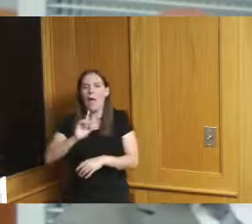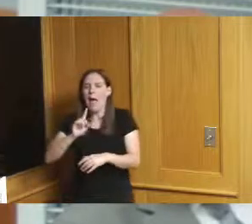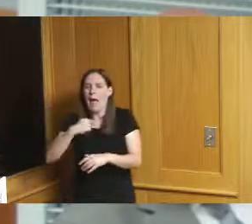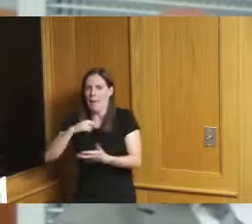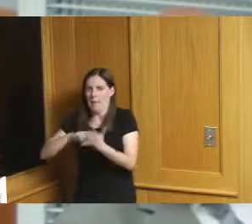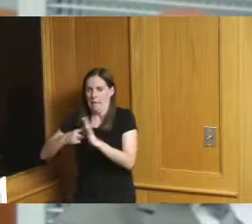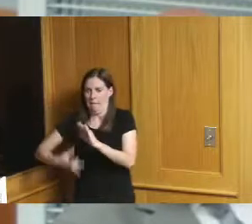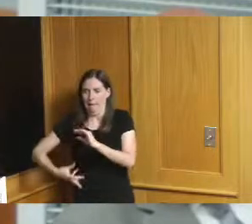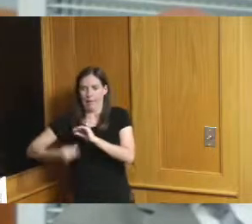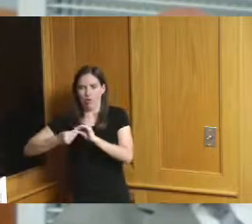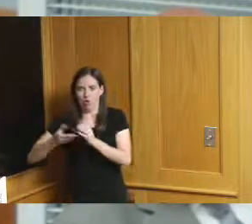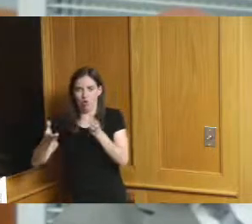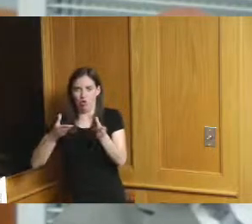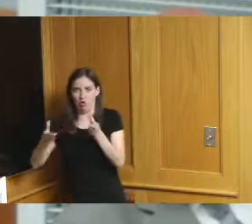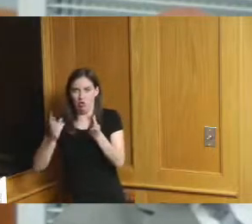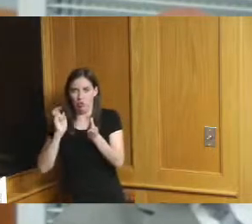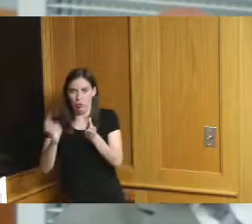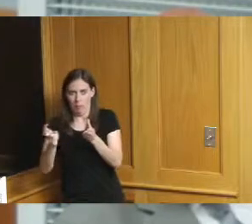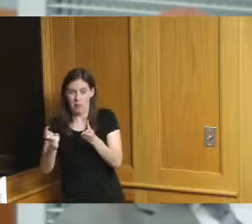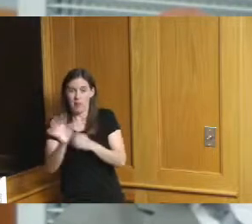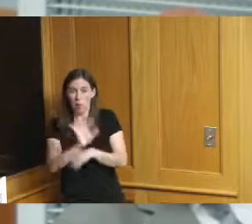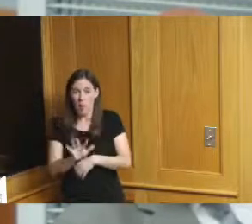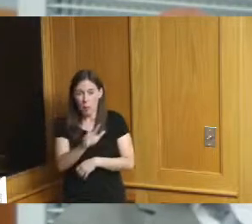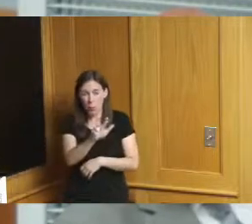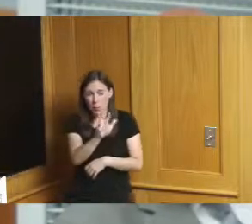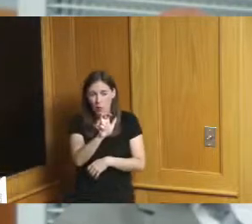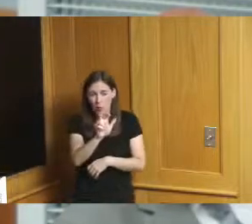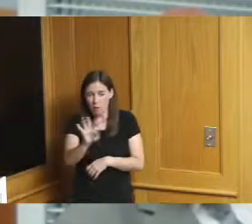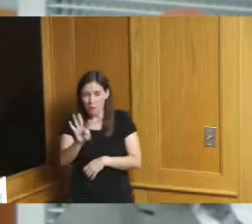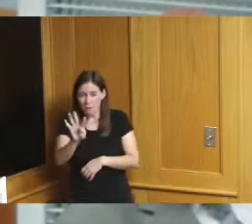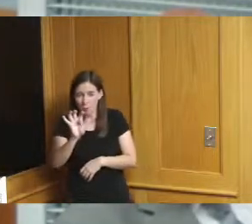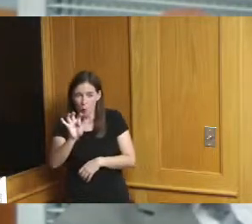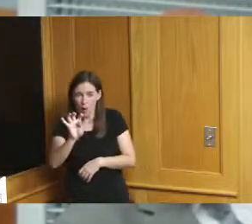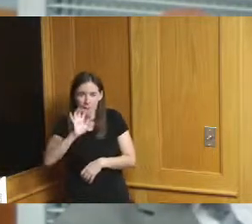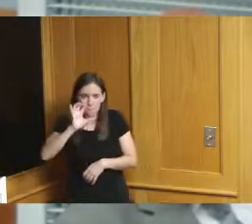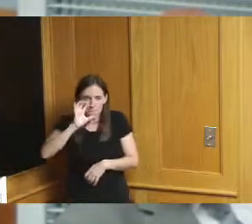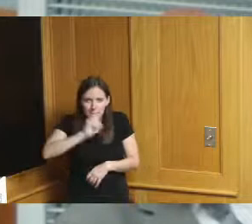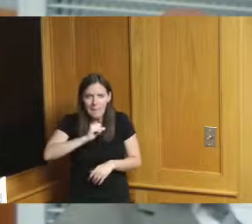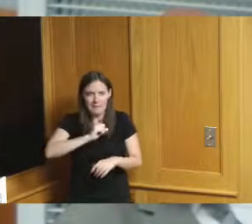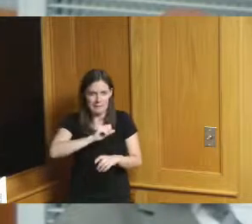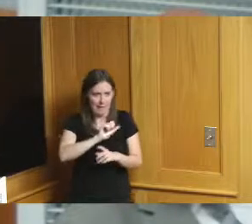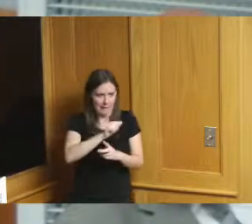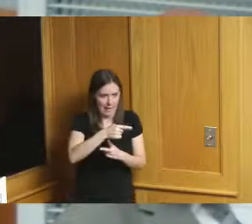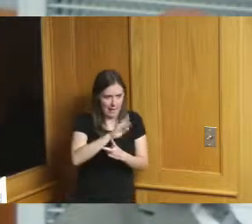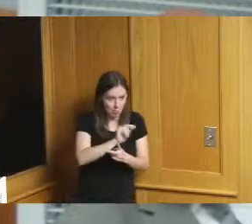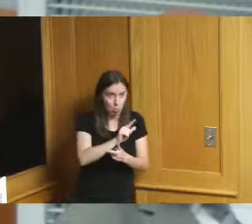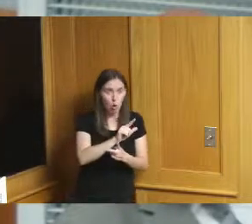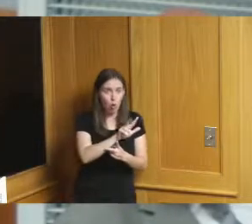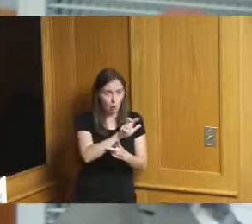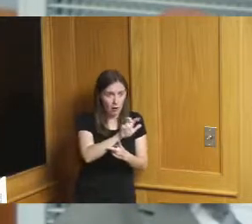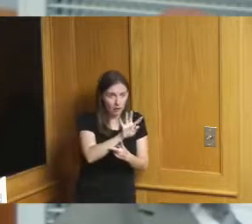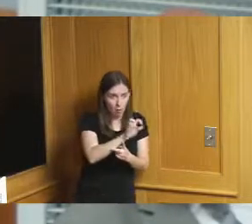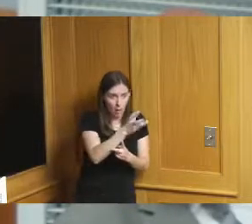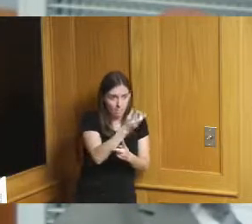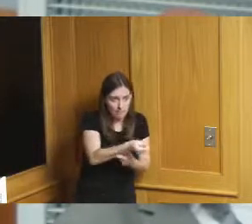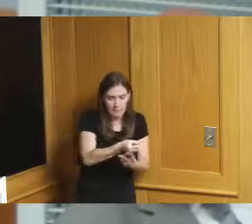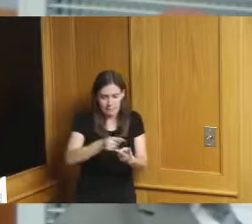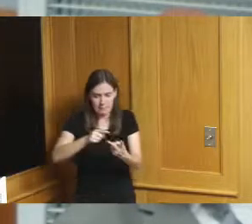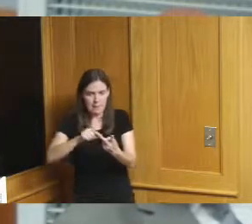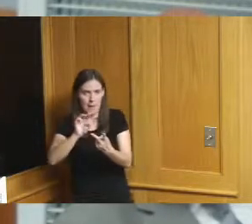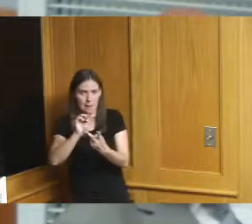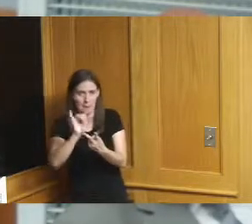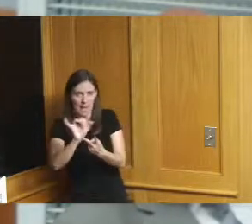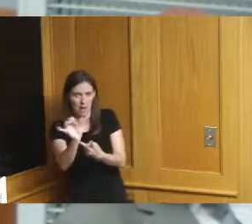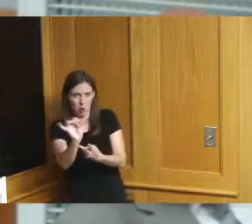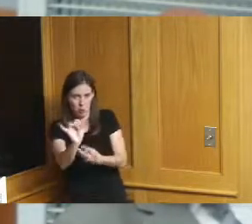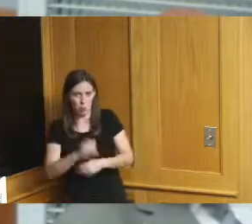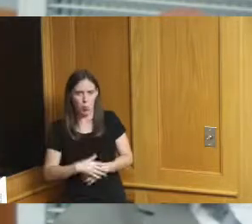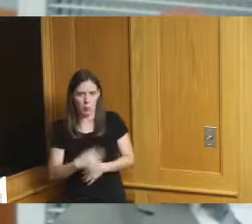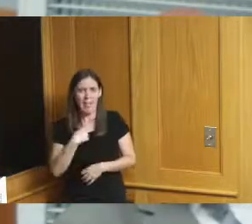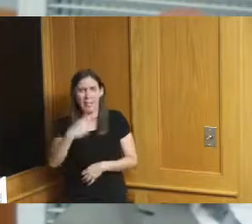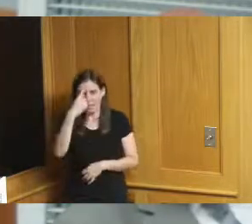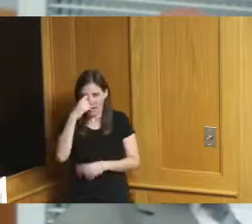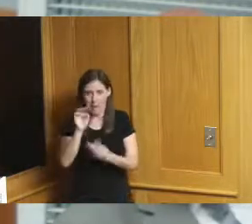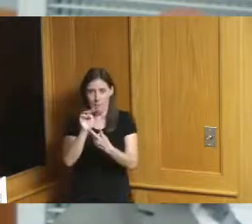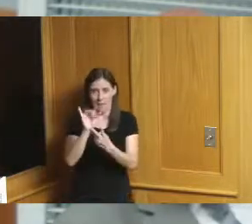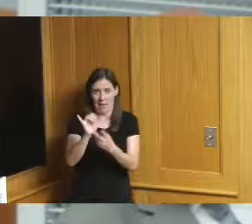miss between 300 and 400 trips a month in may i believed overall in the system we missed about